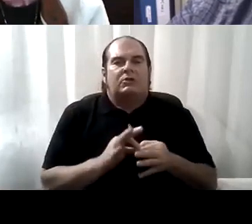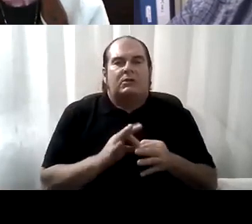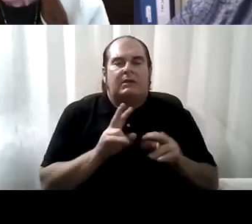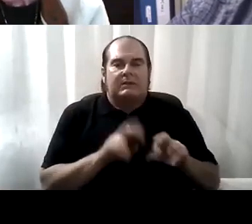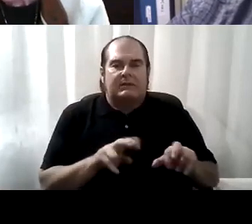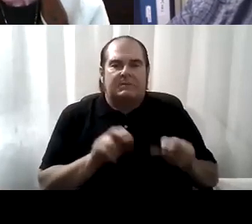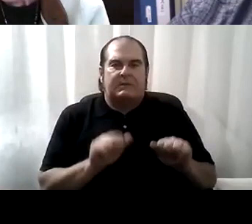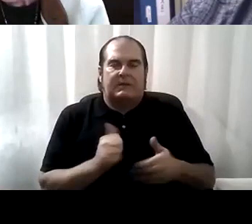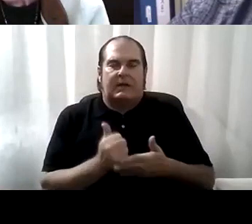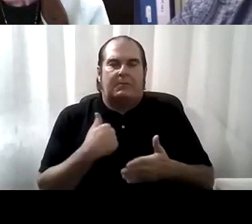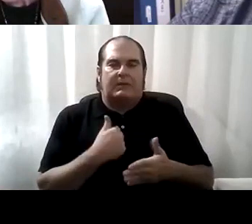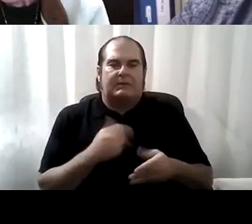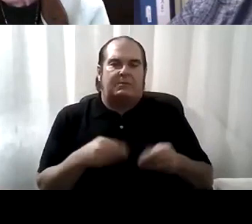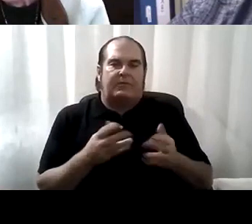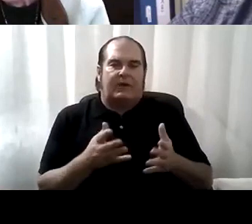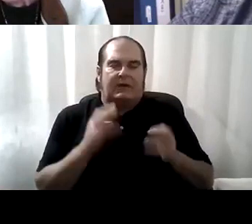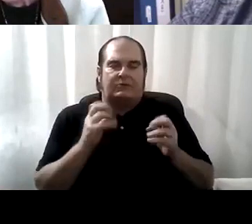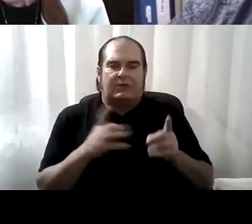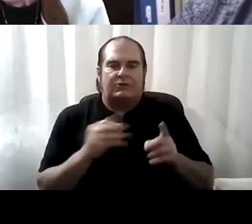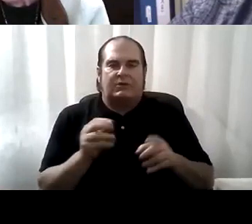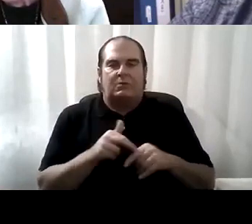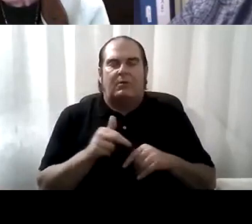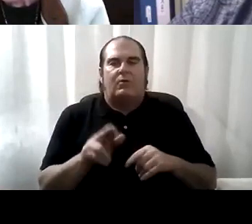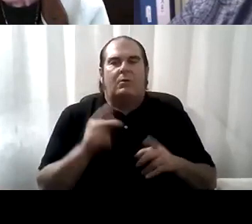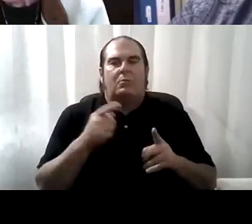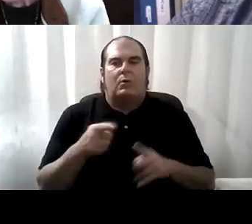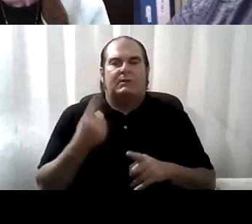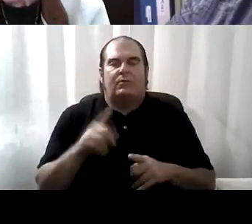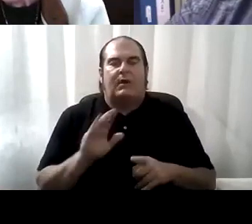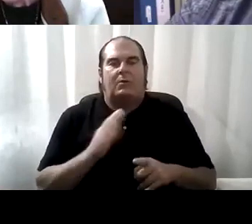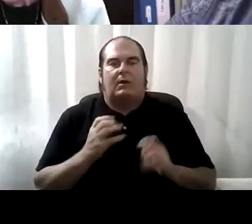us provide education and referral points for those clients.